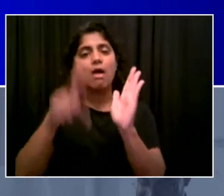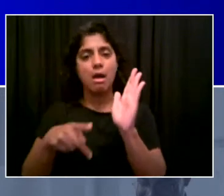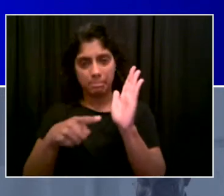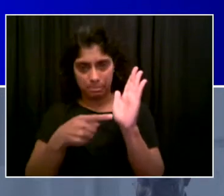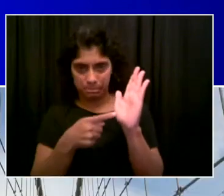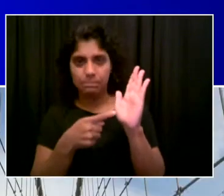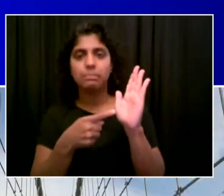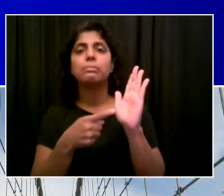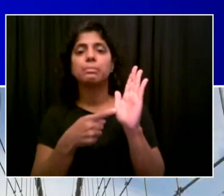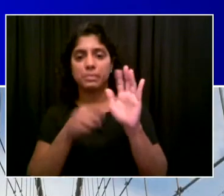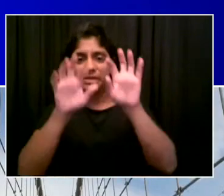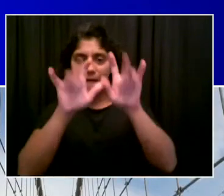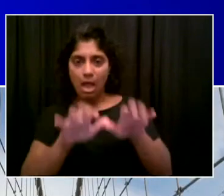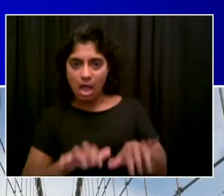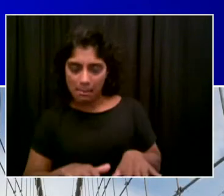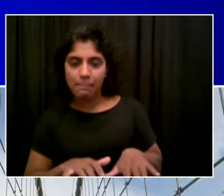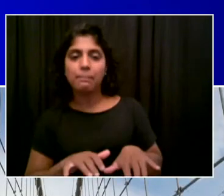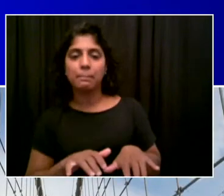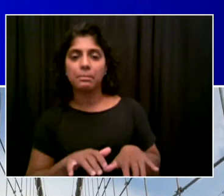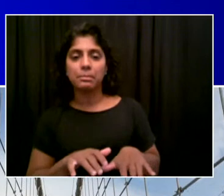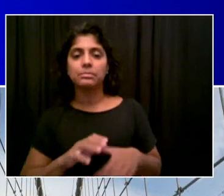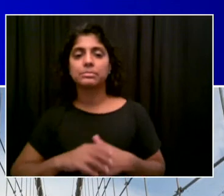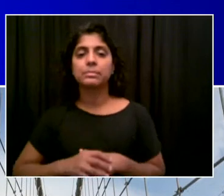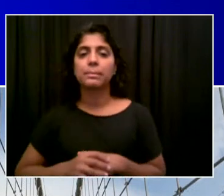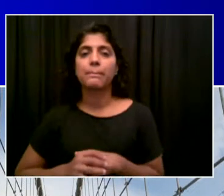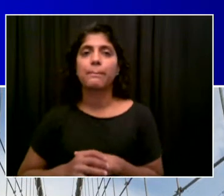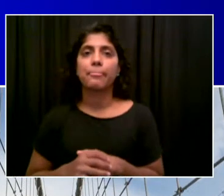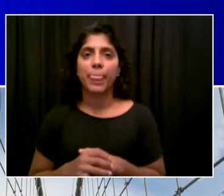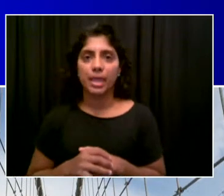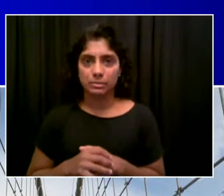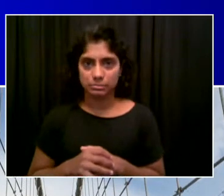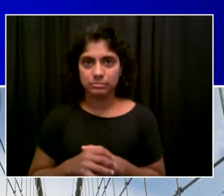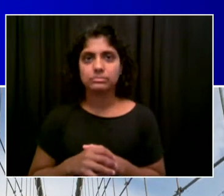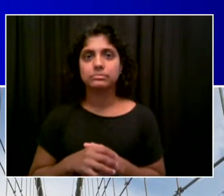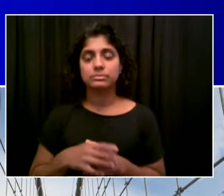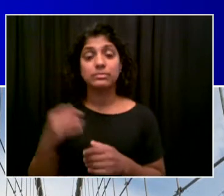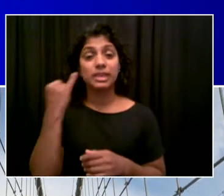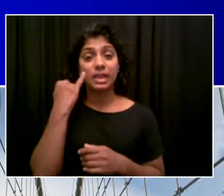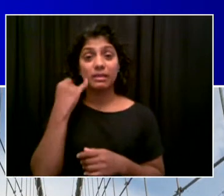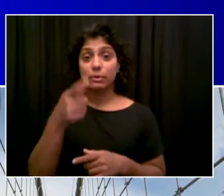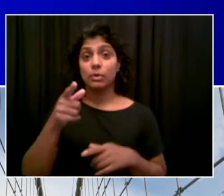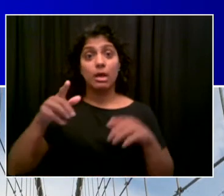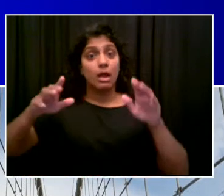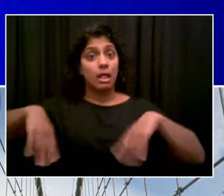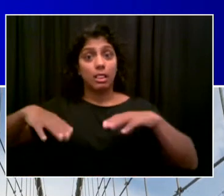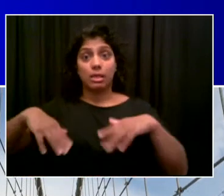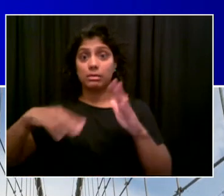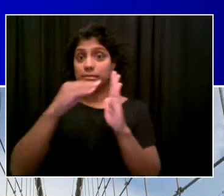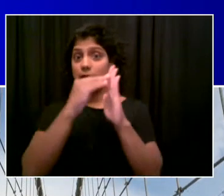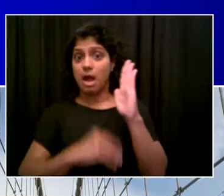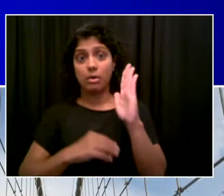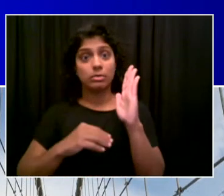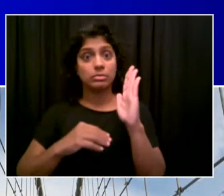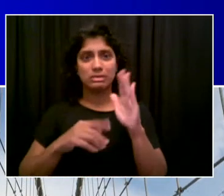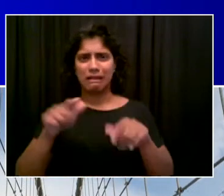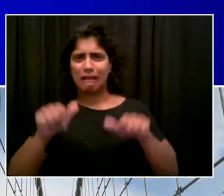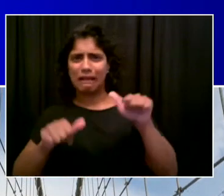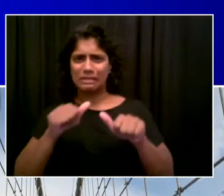TRACKS CREDIT FILER SIGN-UP TOOL WE ALSO